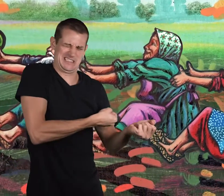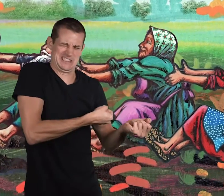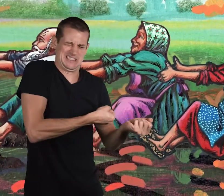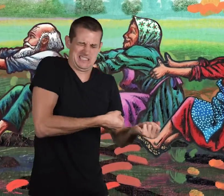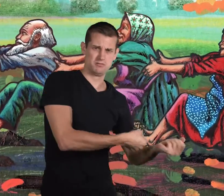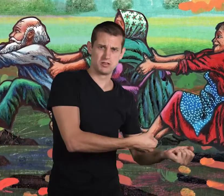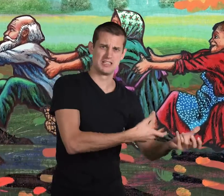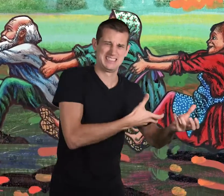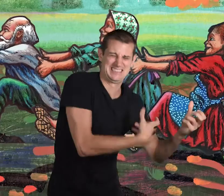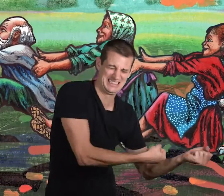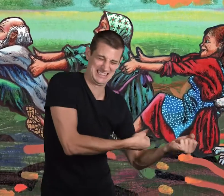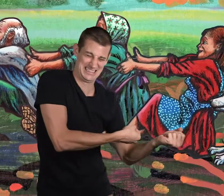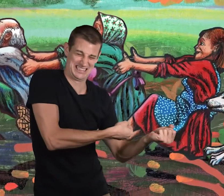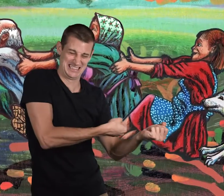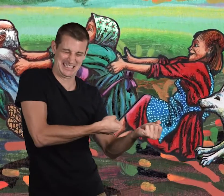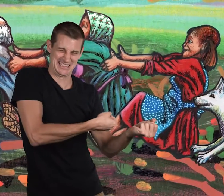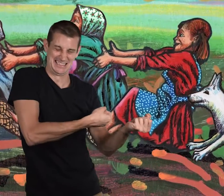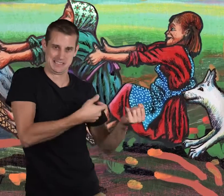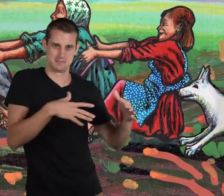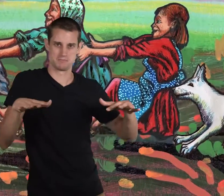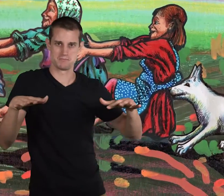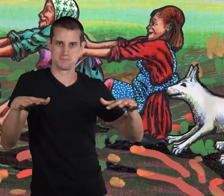Together, they pulled and pulled. . .